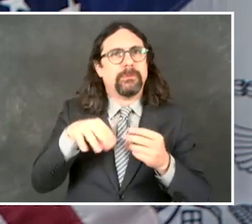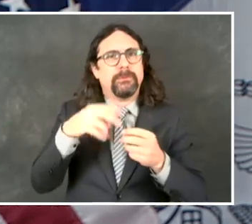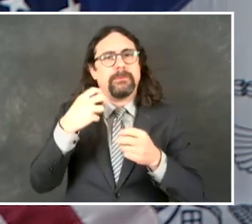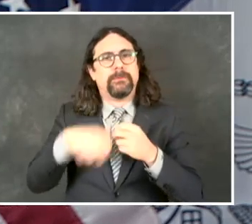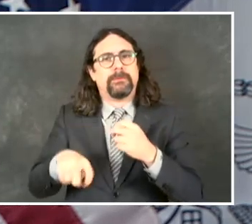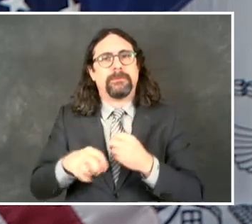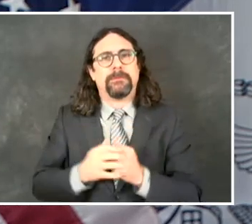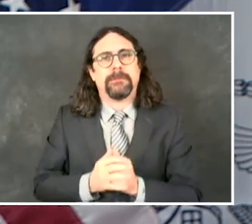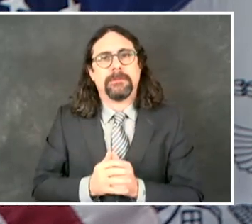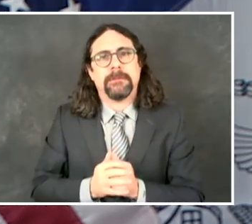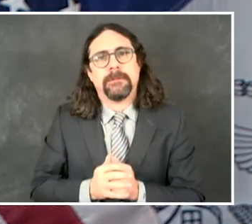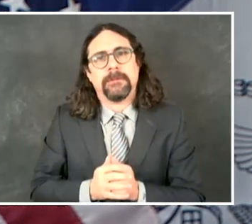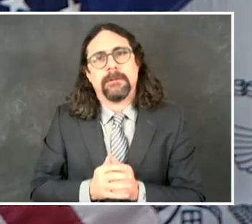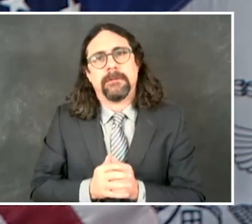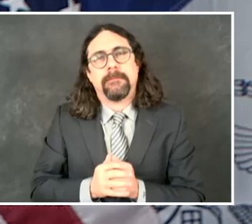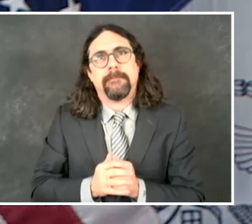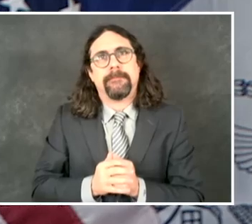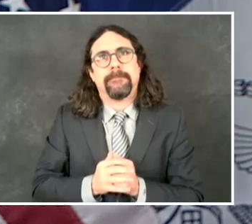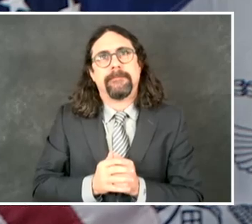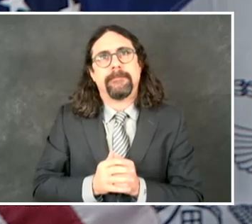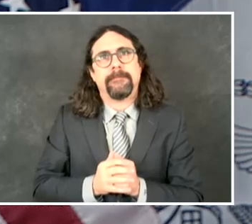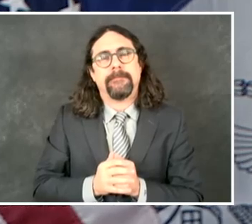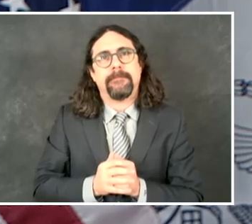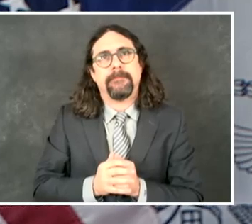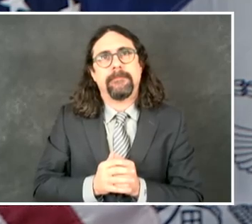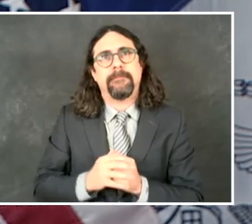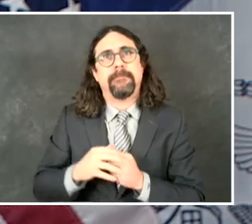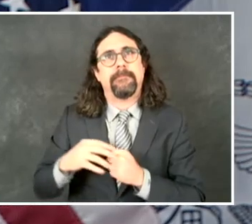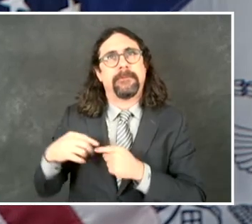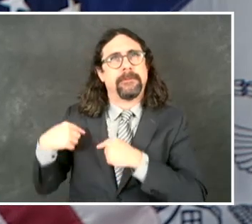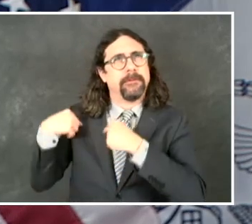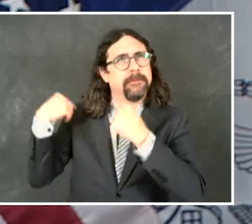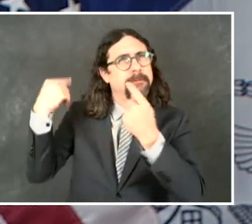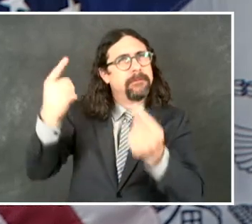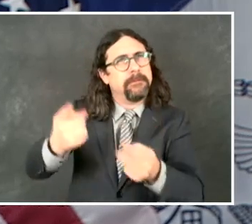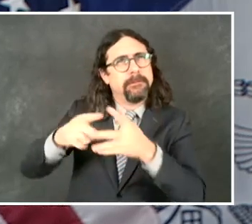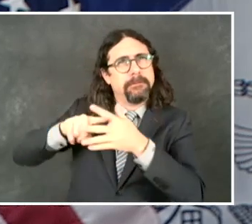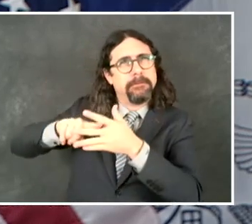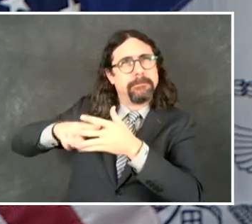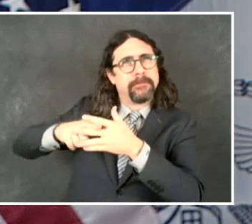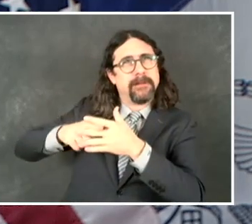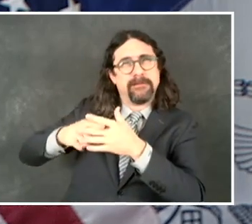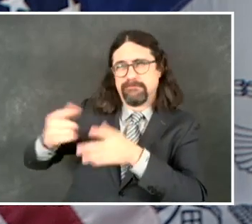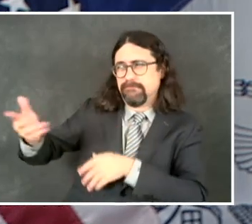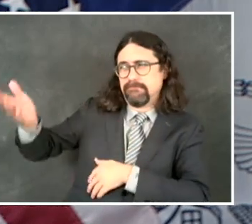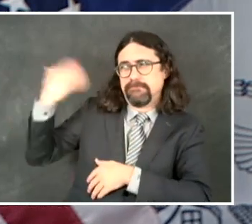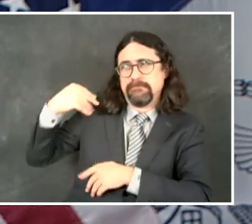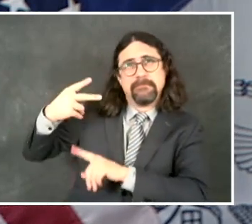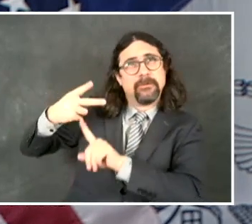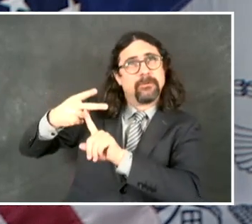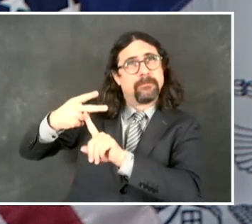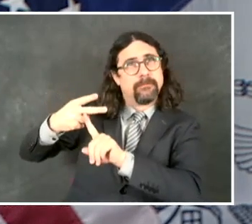AND EVERYONE THEY LOVE, AND WE OWKN THE QUESTION THAT'S ALWAYS BEEN FROM THE VERY BEGINNING.